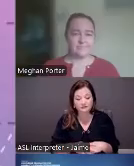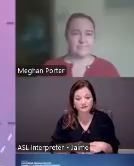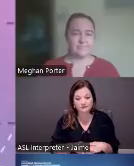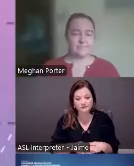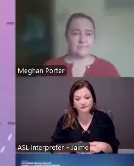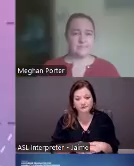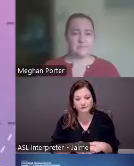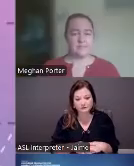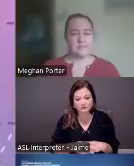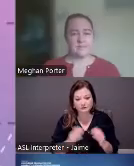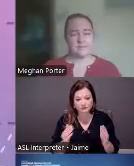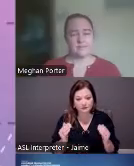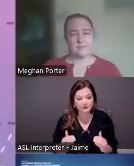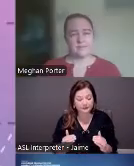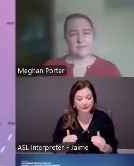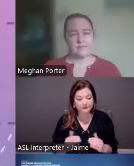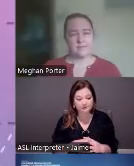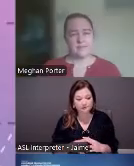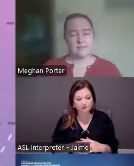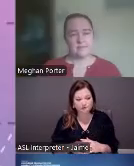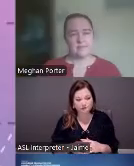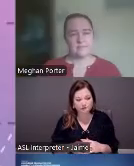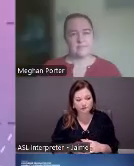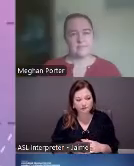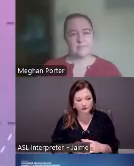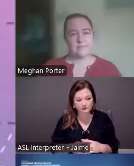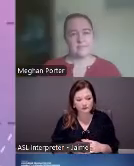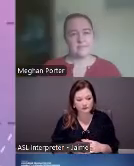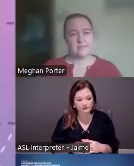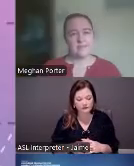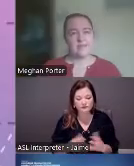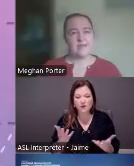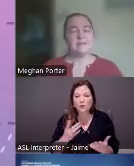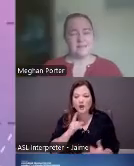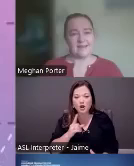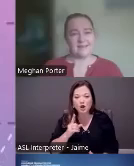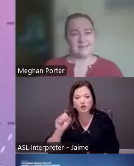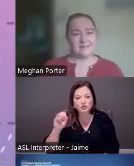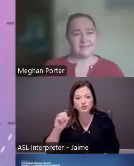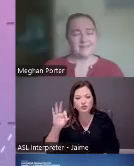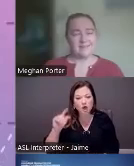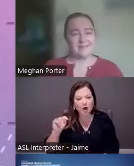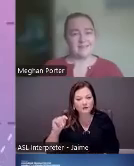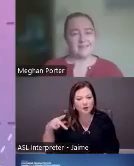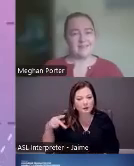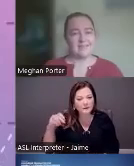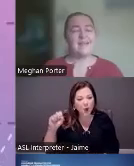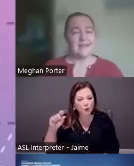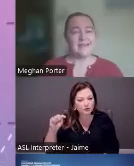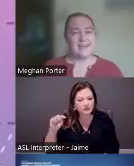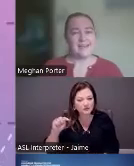Next one is, "What are stock posts?" Your graph that had all of the-- yeah. Yeah.